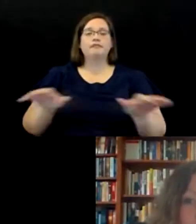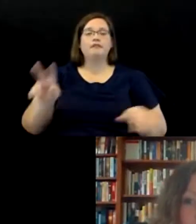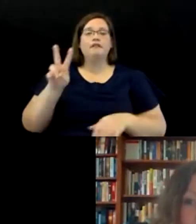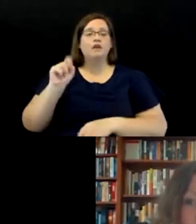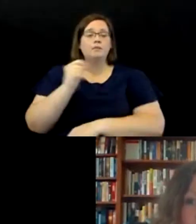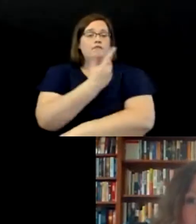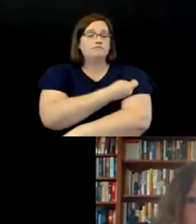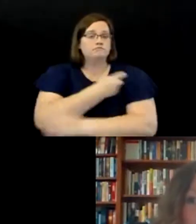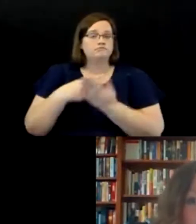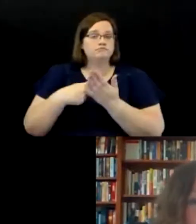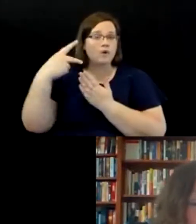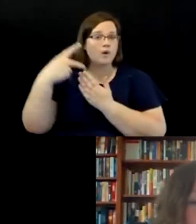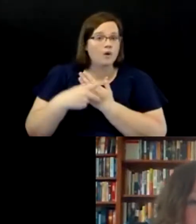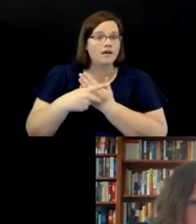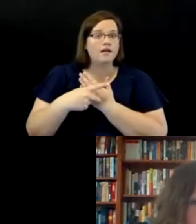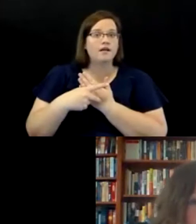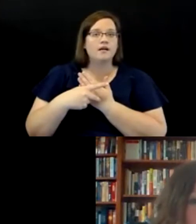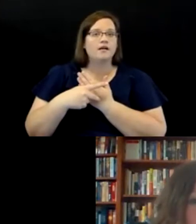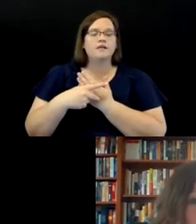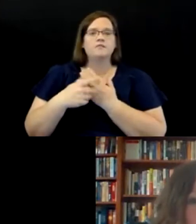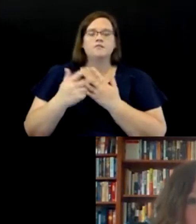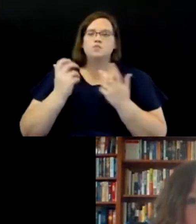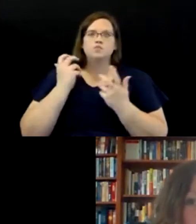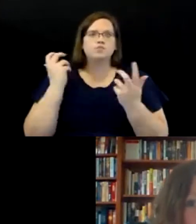program has been a tremendous undertaking. We've rolled out the most